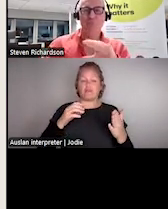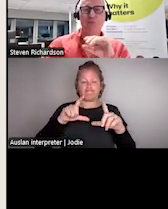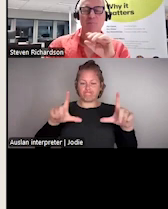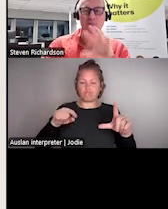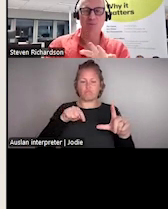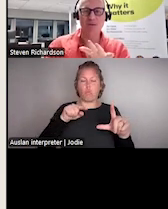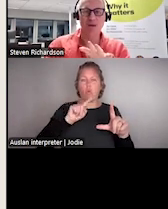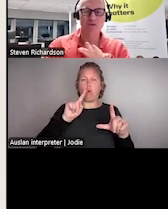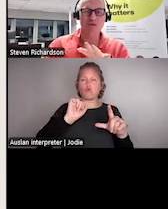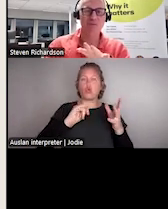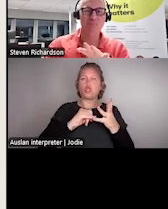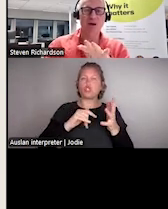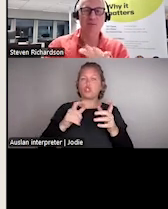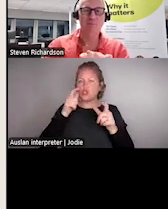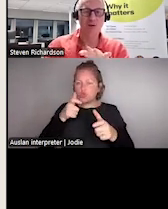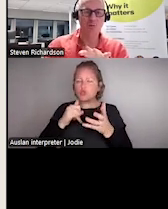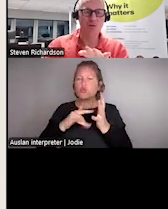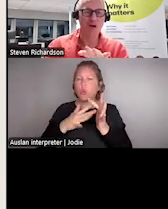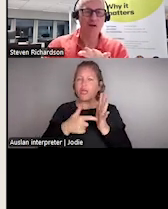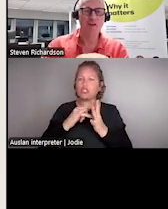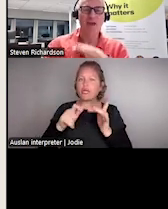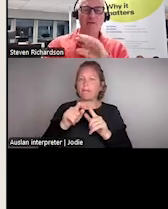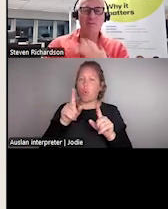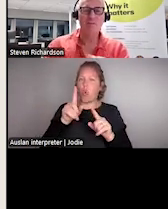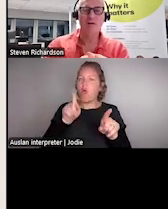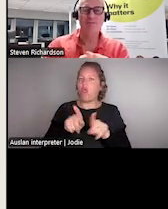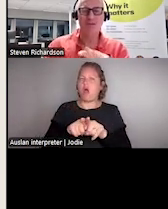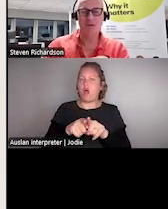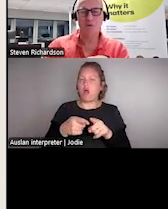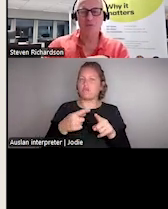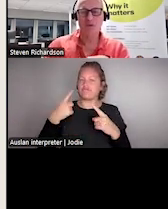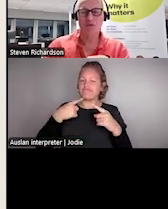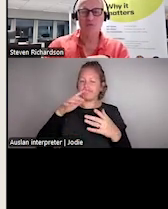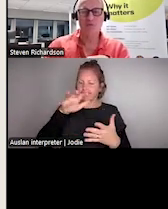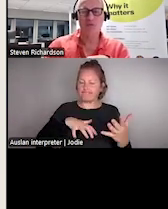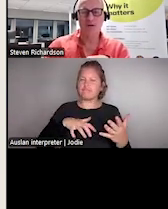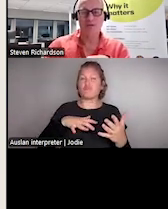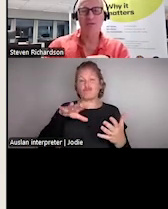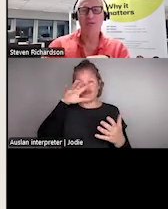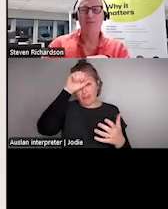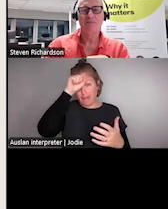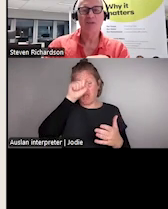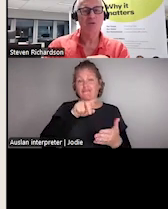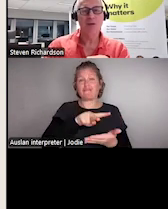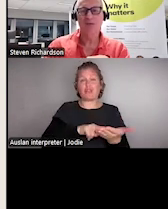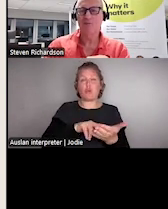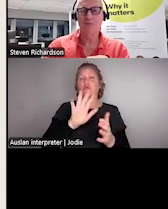or building a relationship might look like. And remember, video of your friend. Video can often